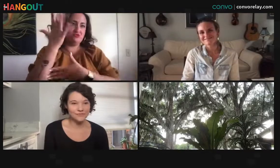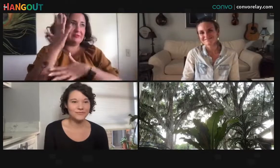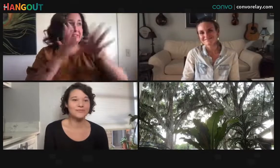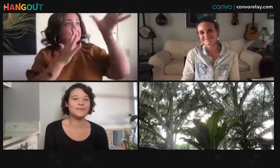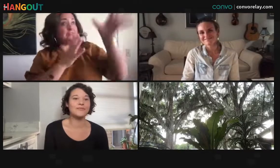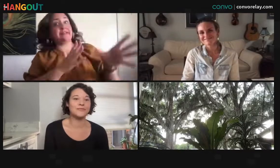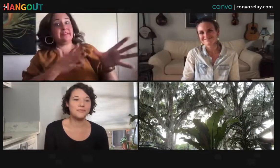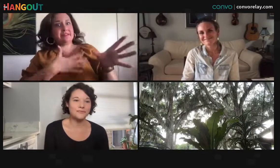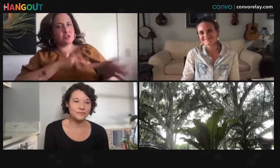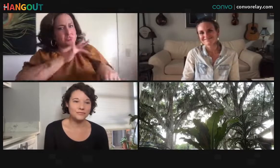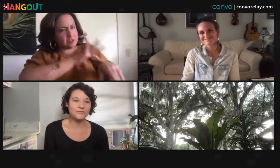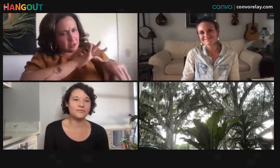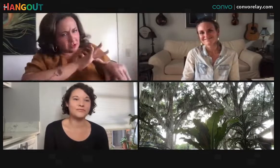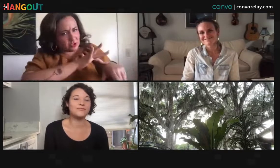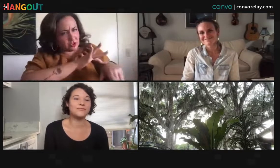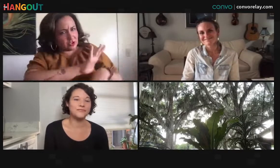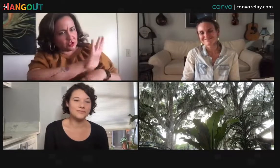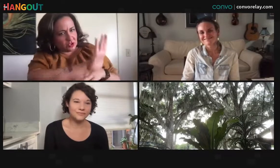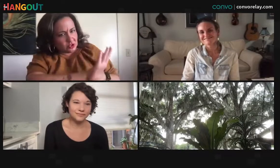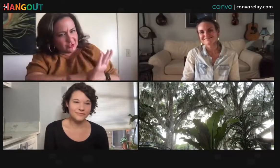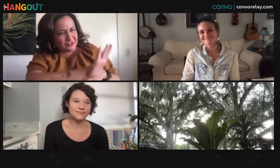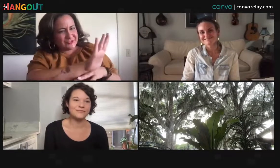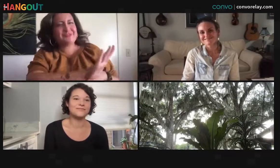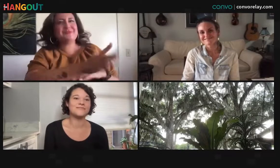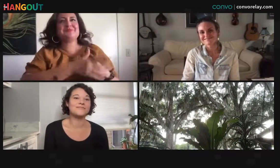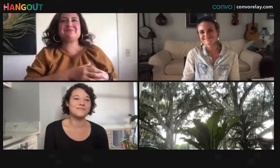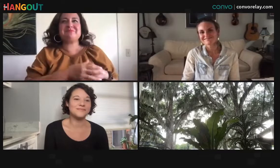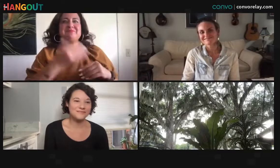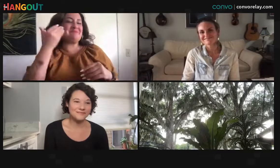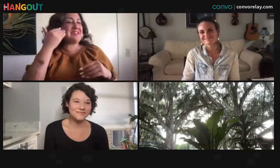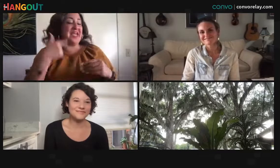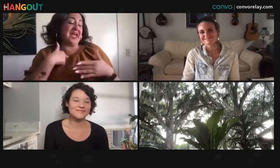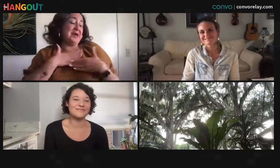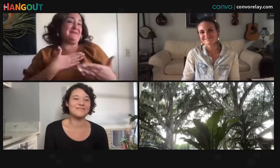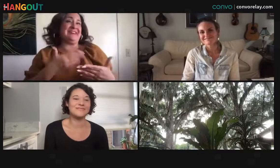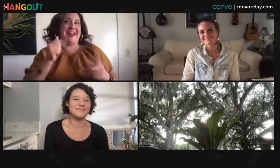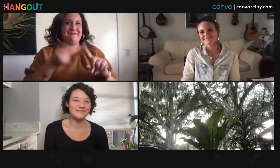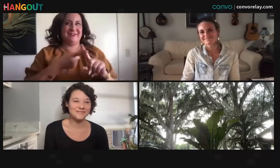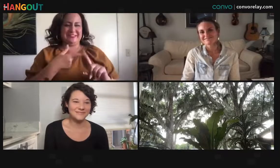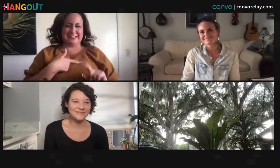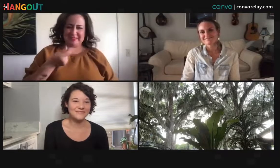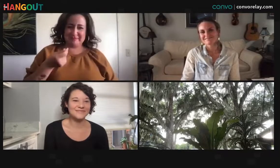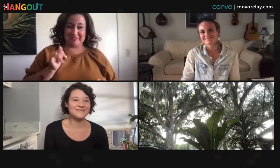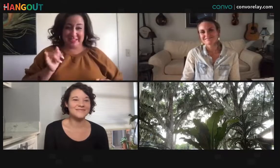also touch is encouraged so when a tree is passed reaching out to touch it and i